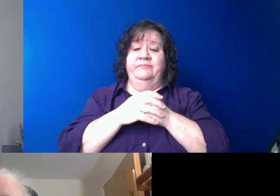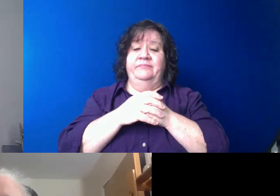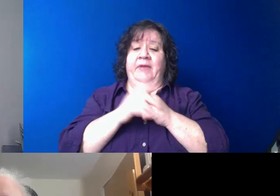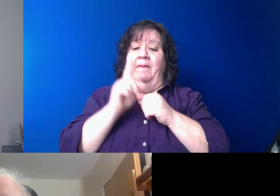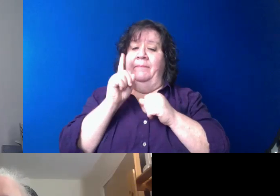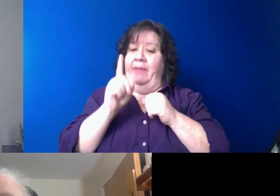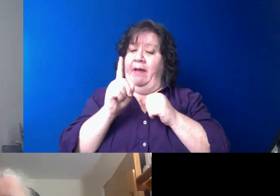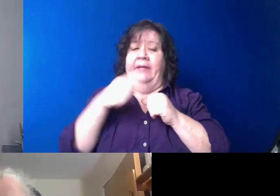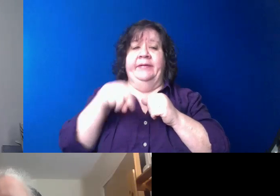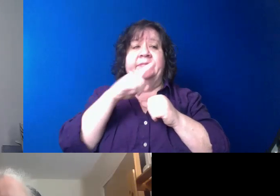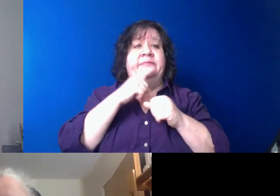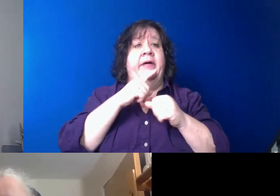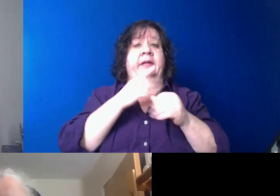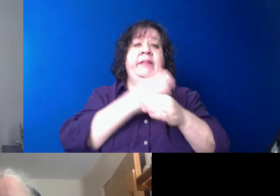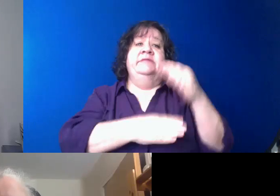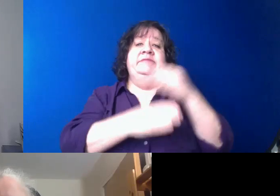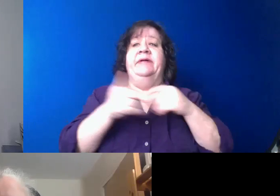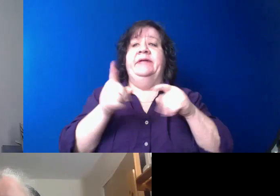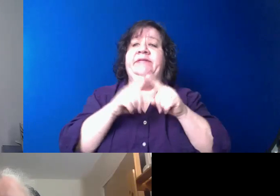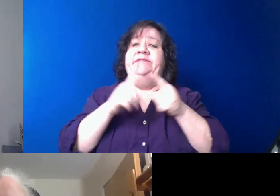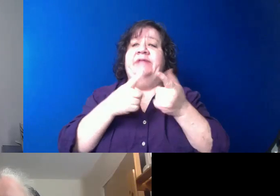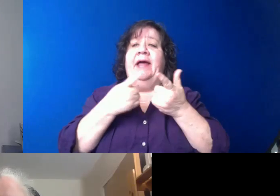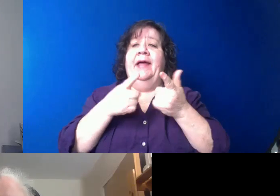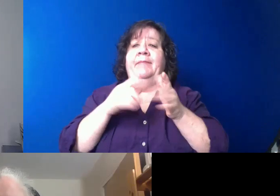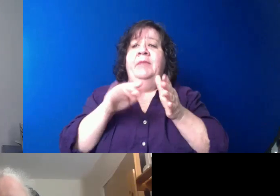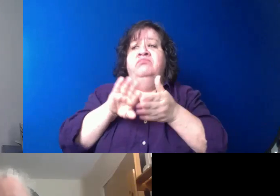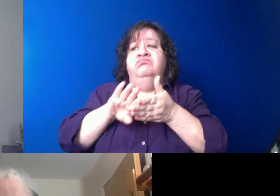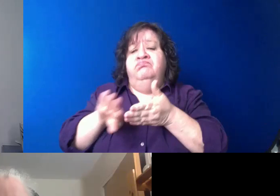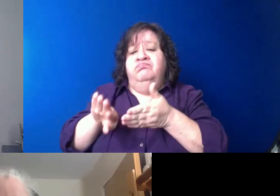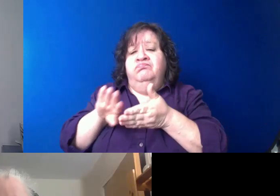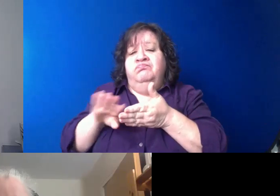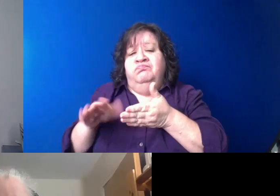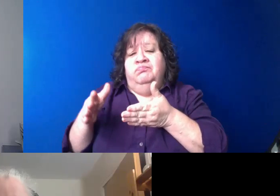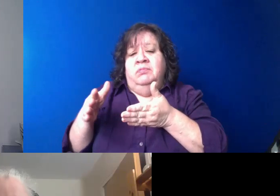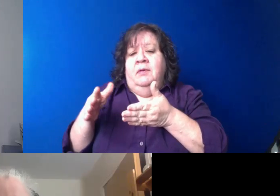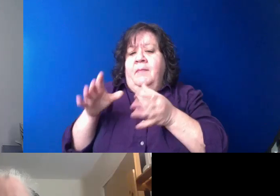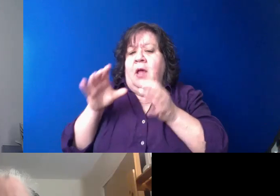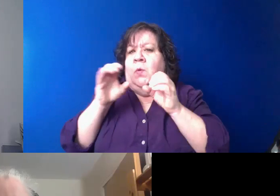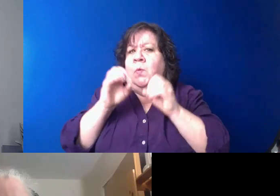role players so that's what we are we are hoping to change so um can you tell us a little bit